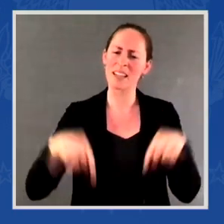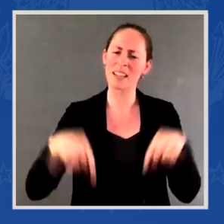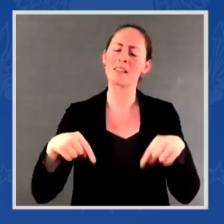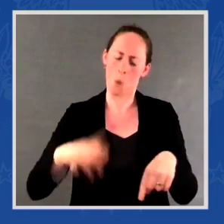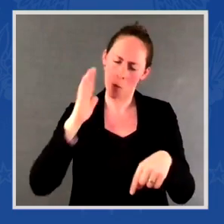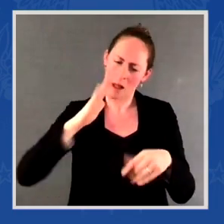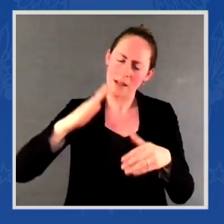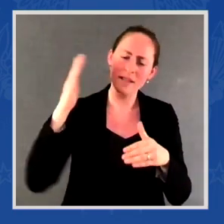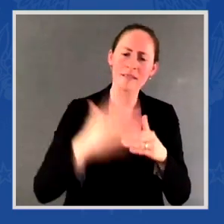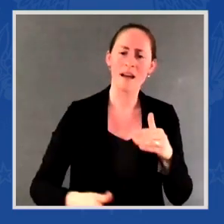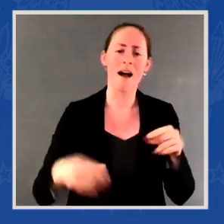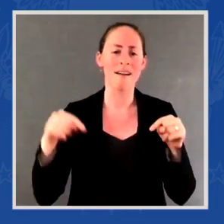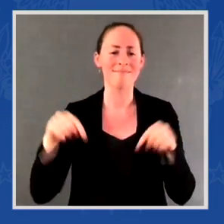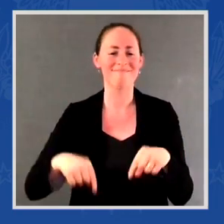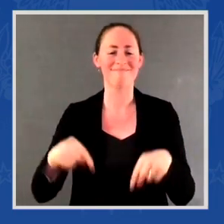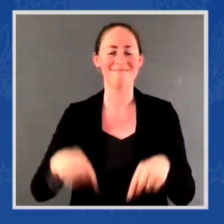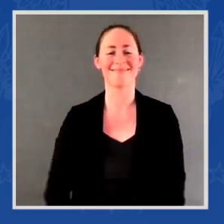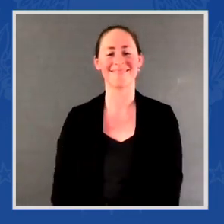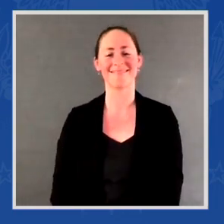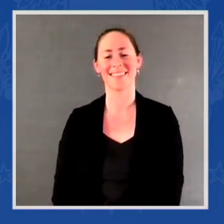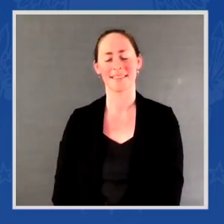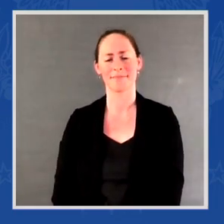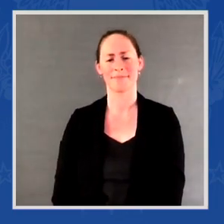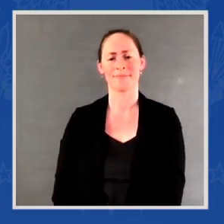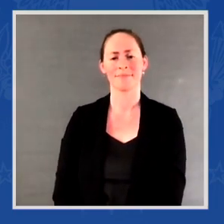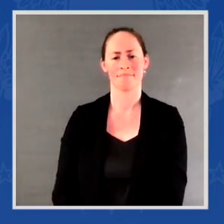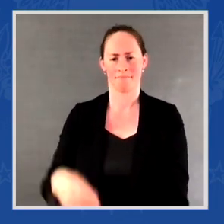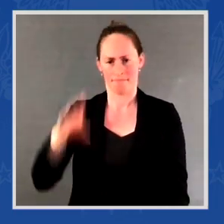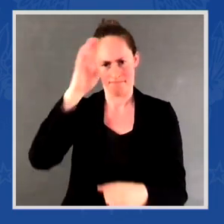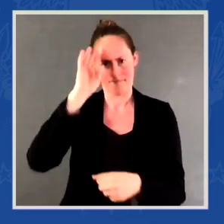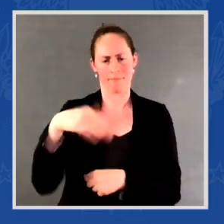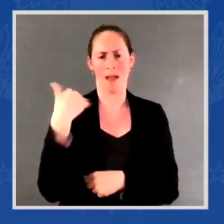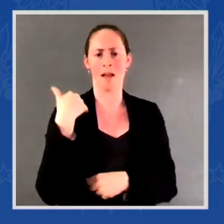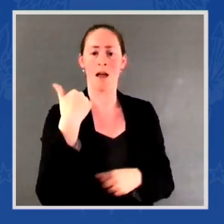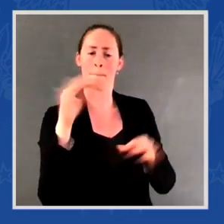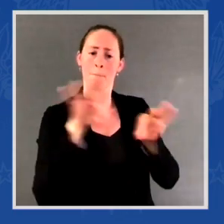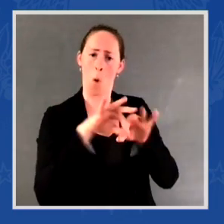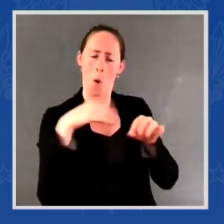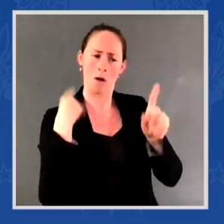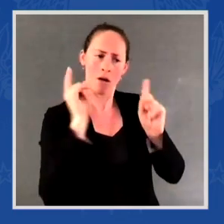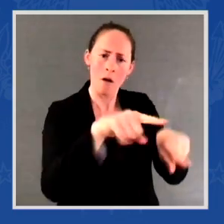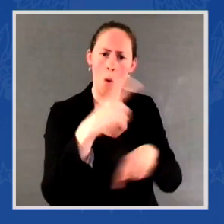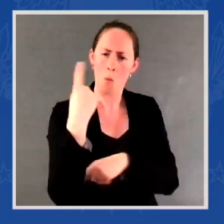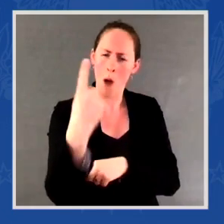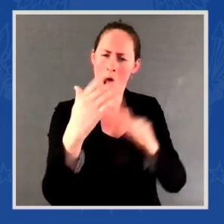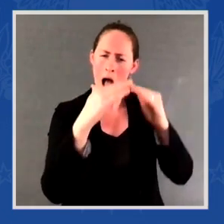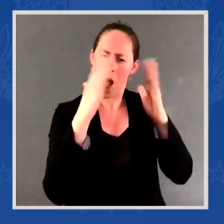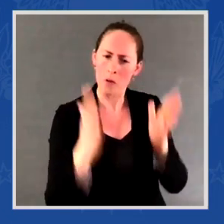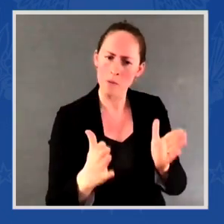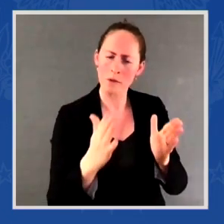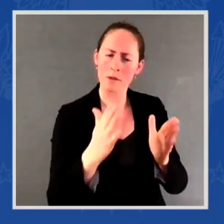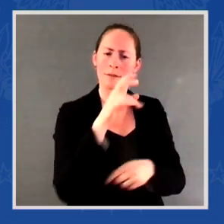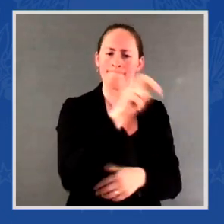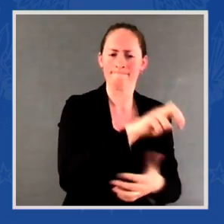one visit, one house, one conversation, one person, one shot at a time.